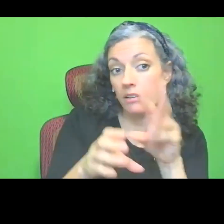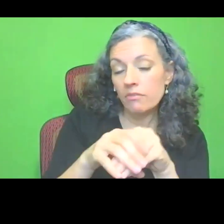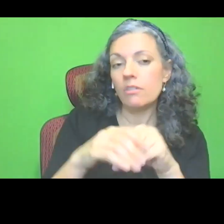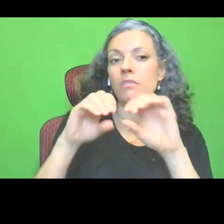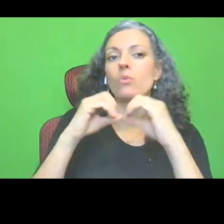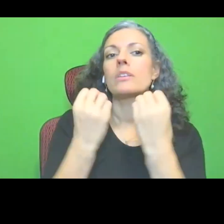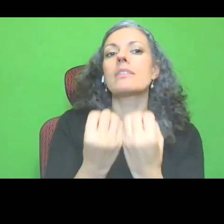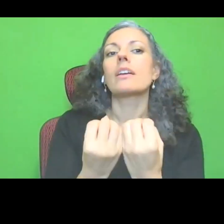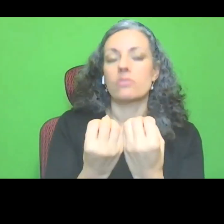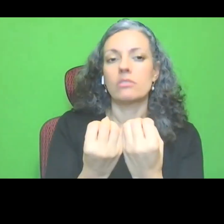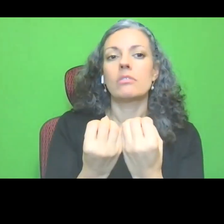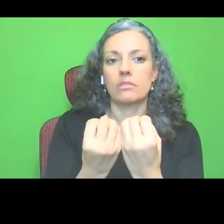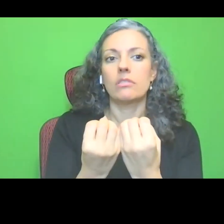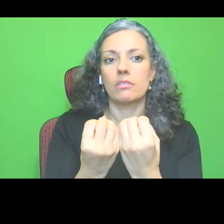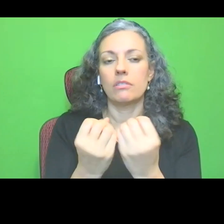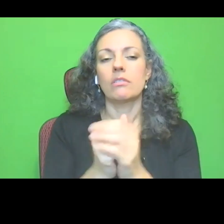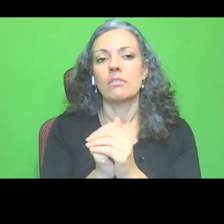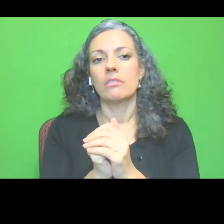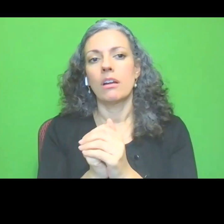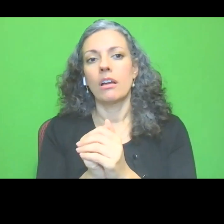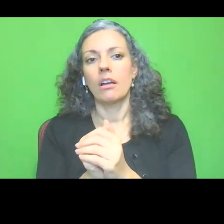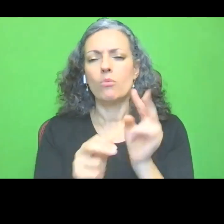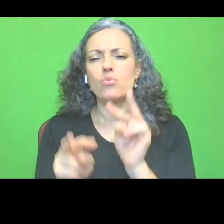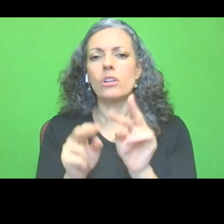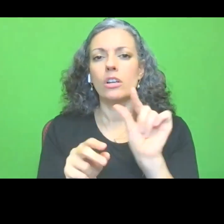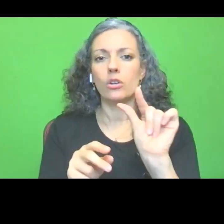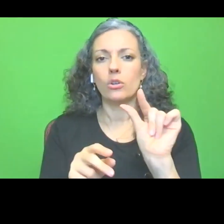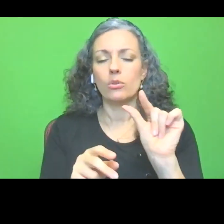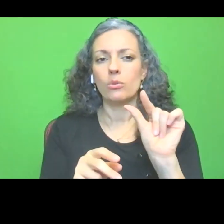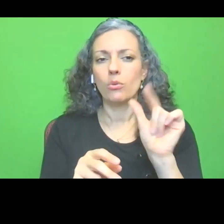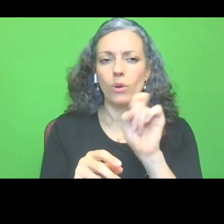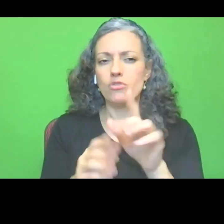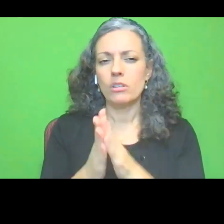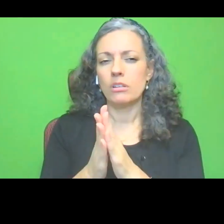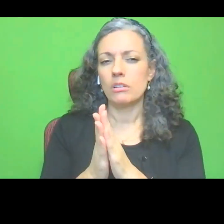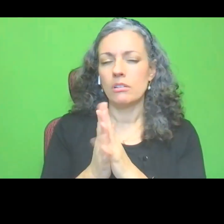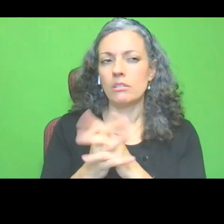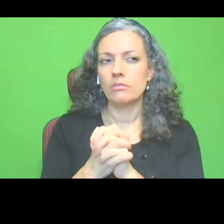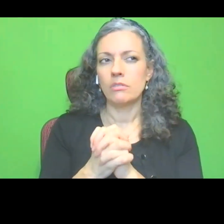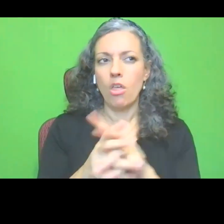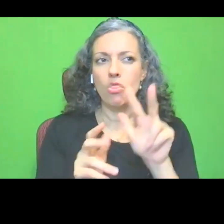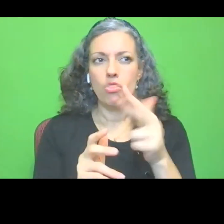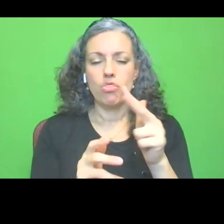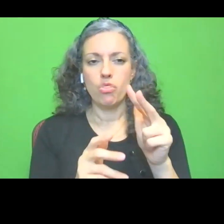I was looking to see -- how do we accommodate our third-party vendors hired to do accessibility